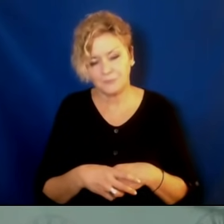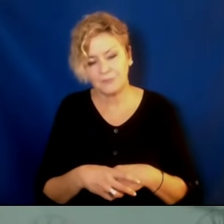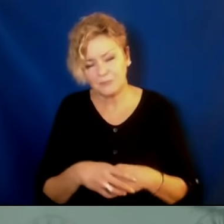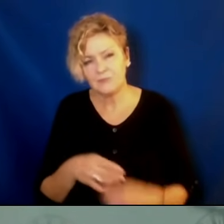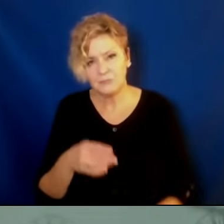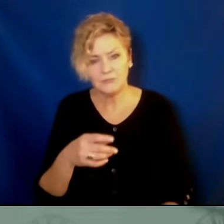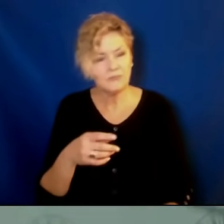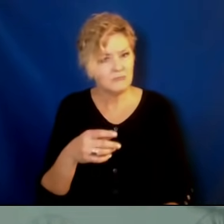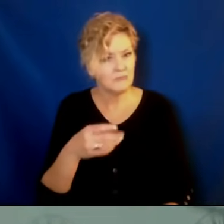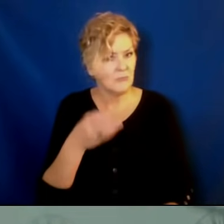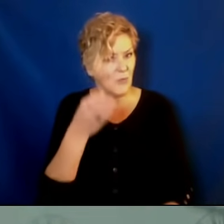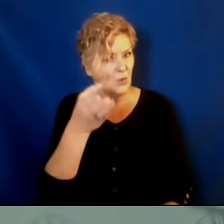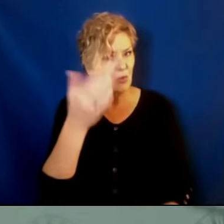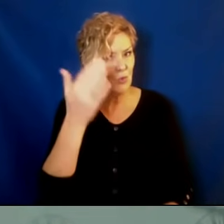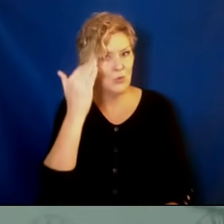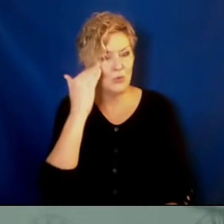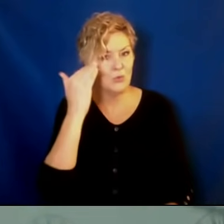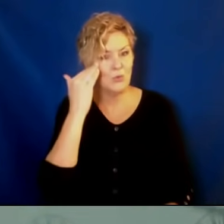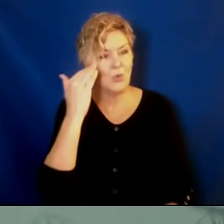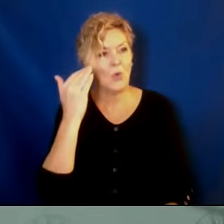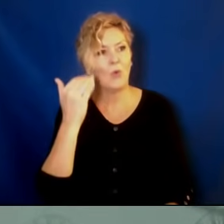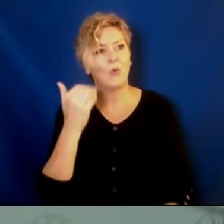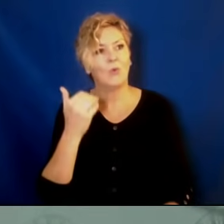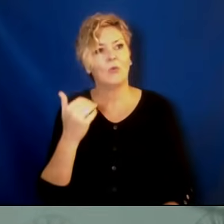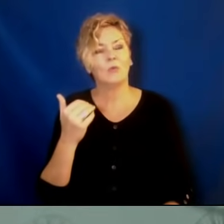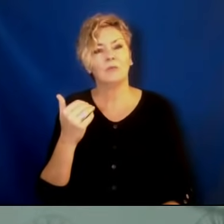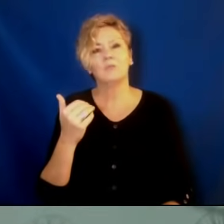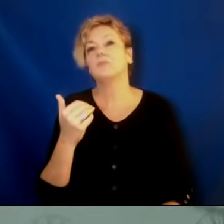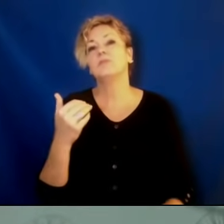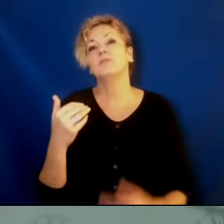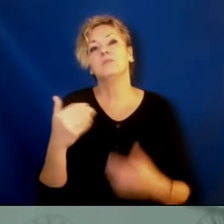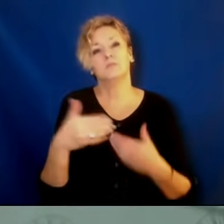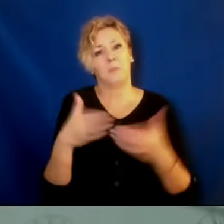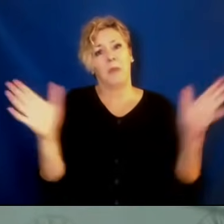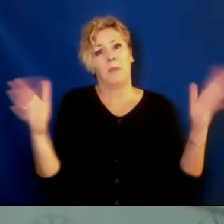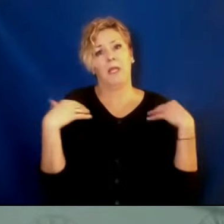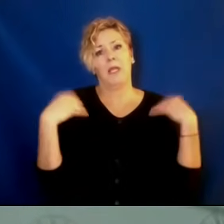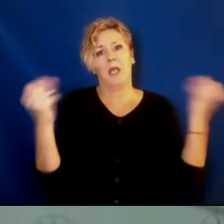responding to an epidemic of this size, our evolving, they are actually identifying the